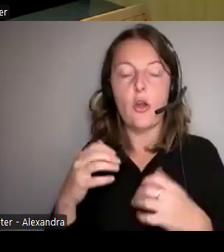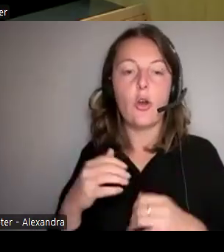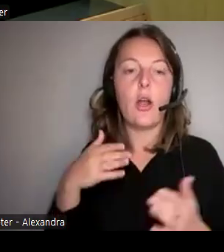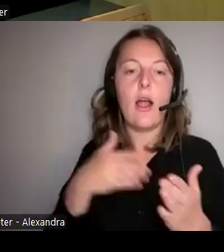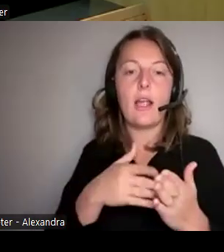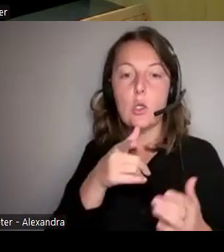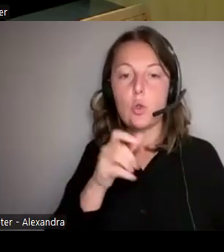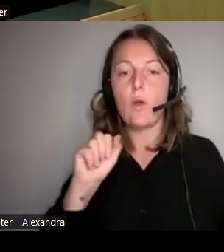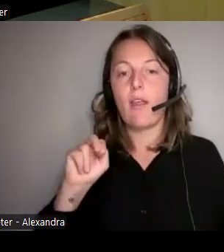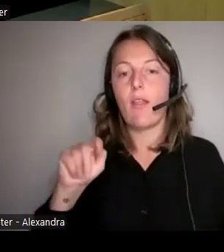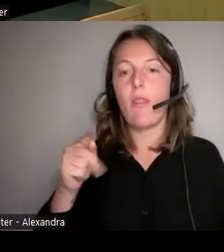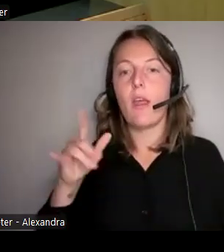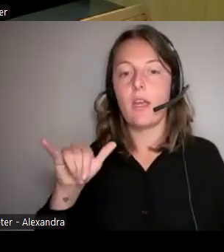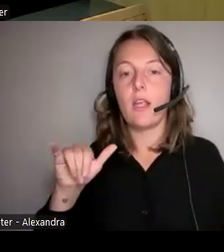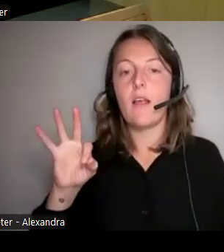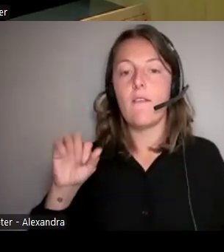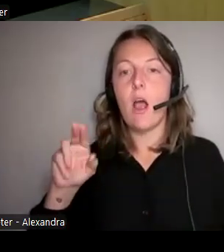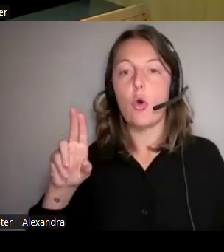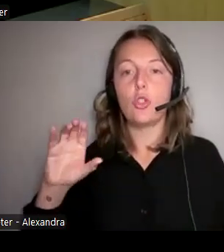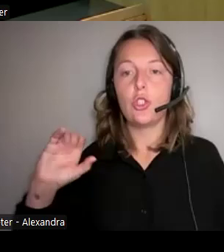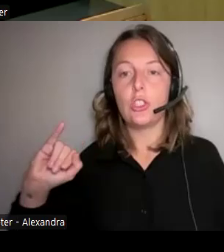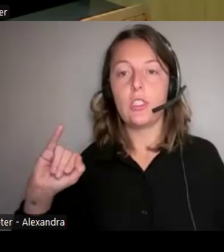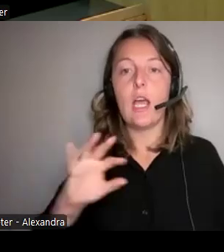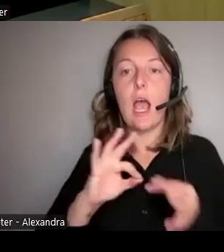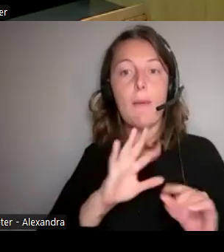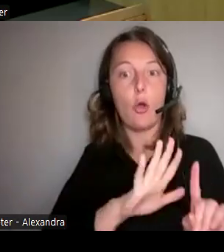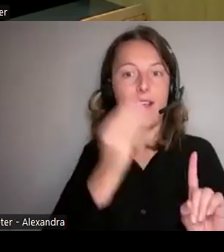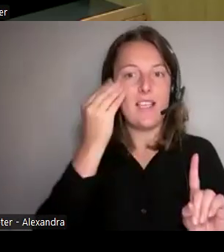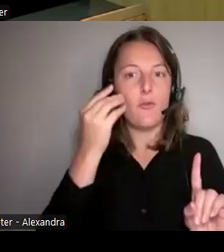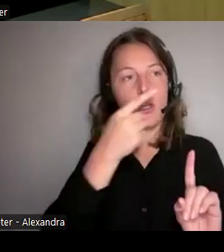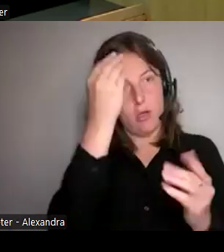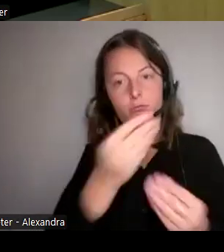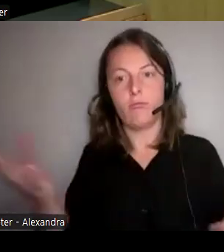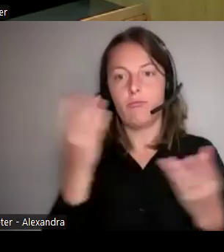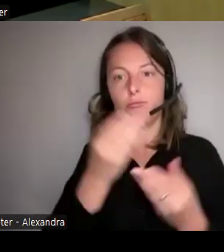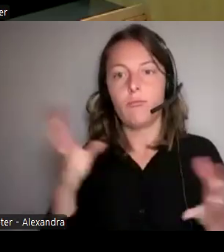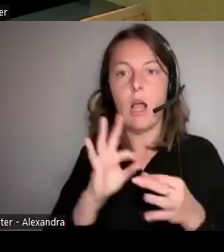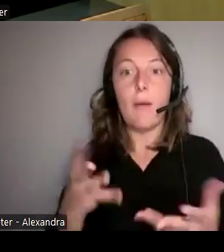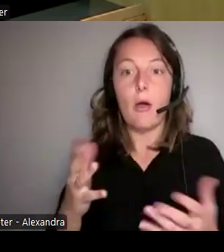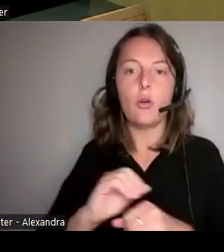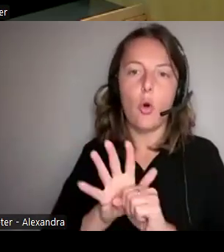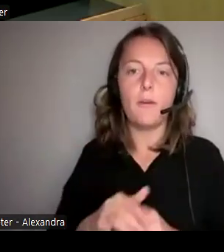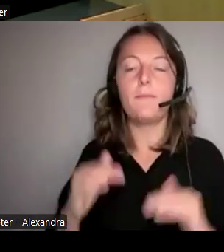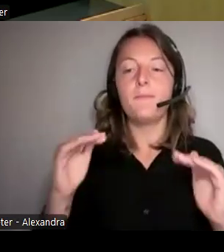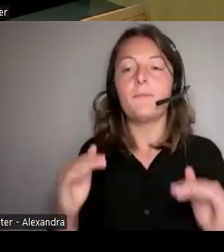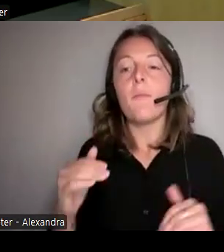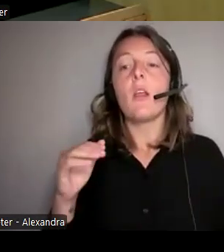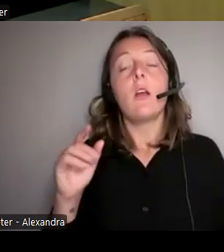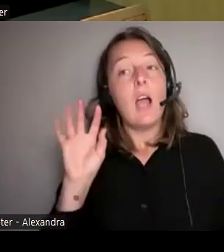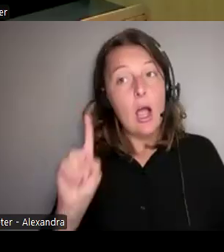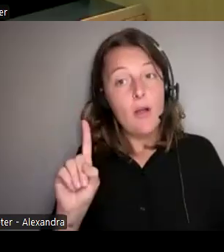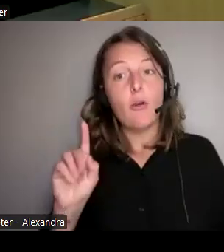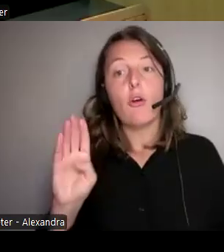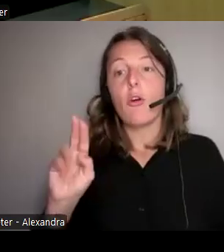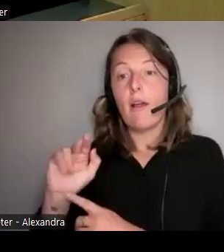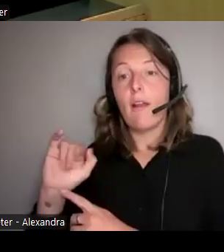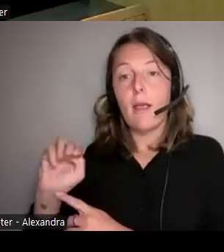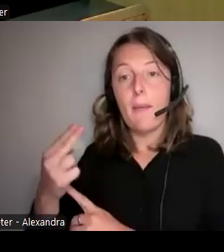Fouchy uh for the information he was providing about COVID. Um however uh NIMH has been Congress